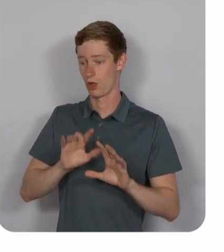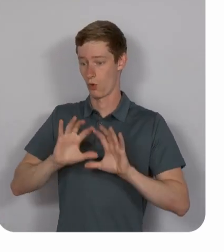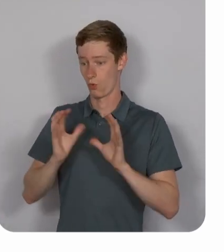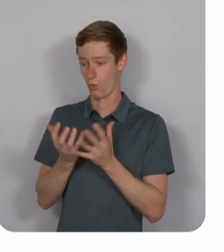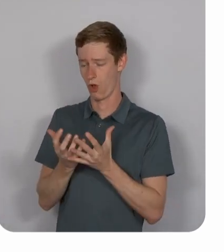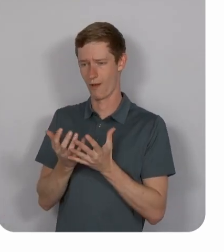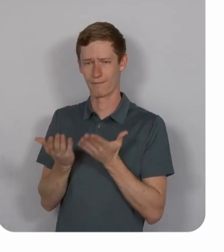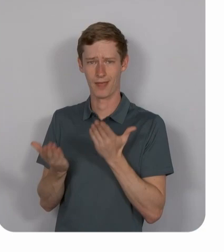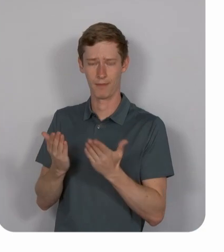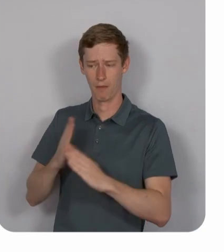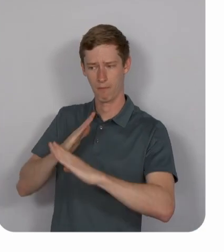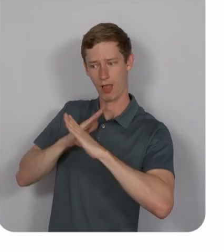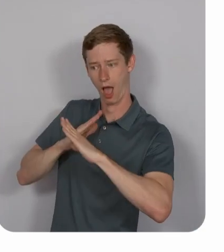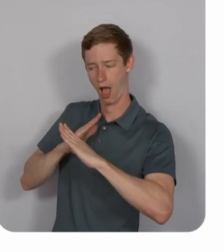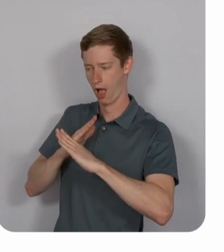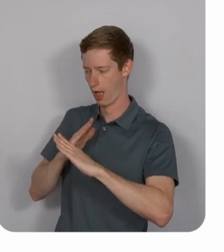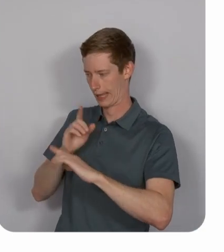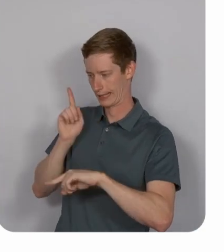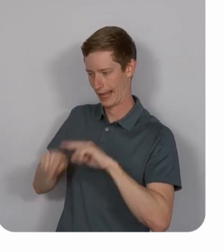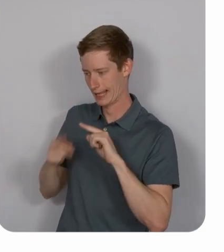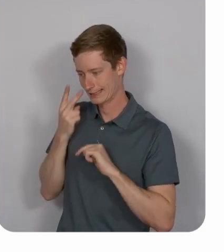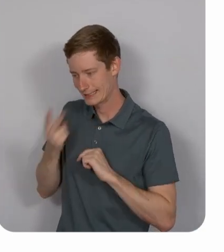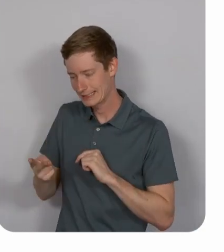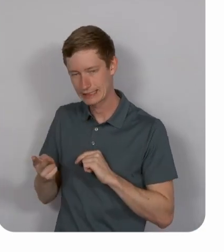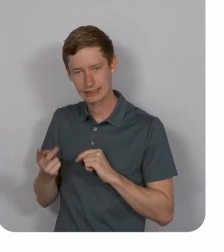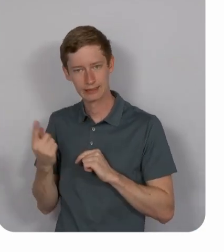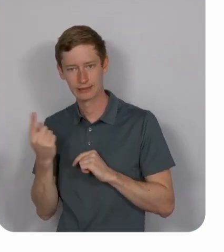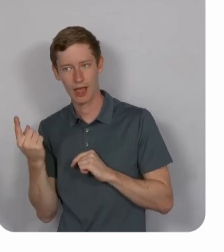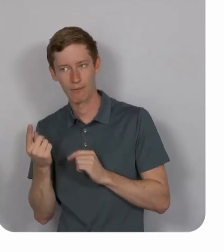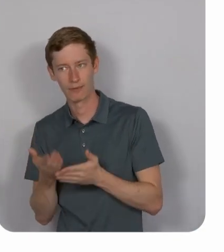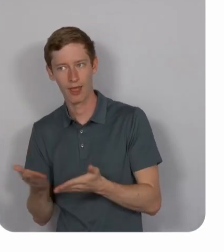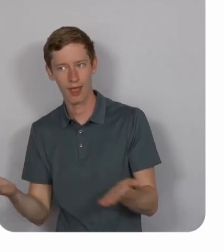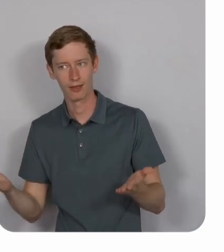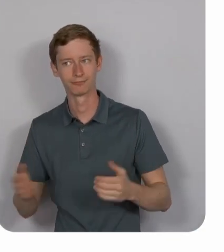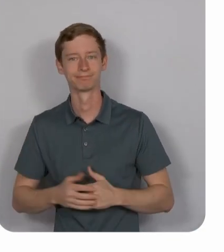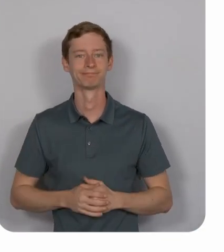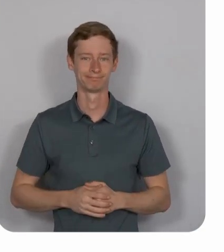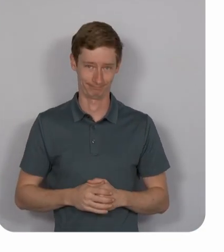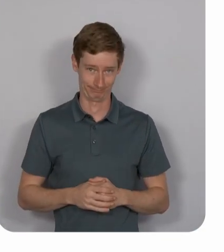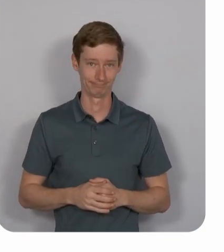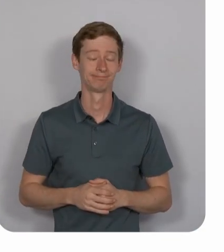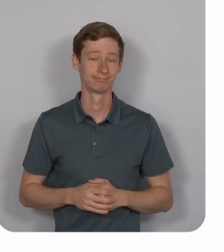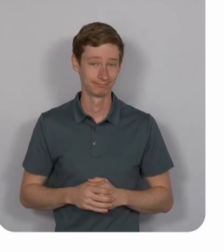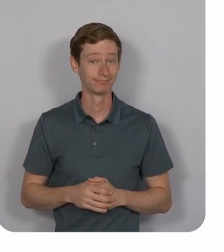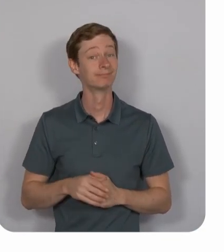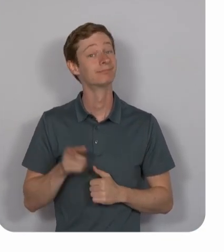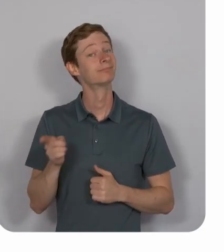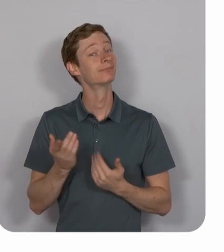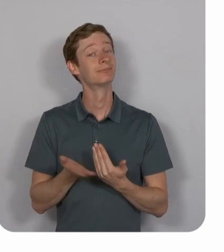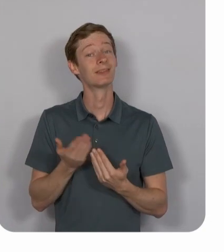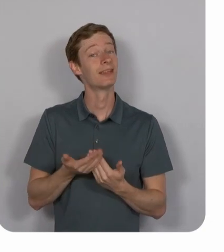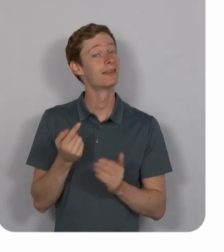or occludes a virtual object that the application is rendering. The easiest example to think of here is a character